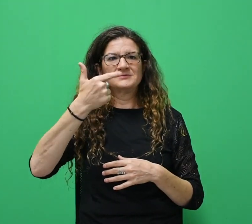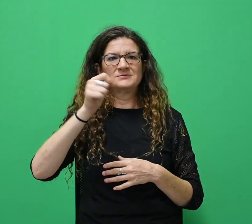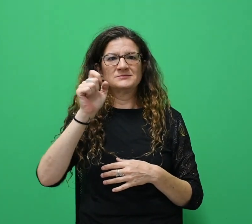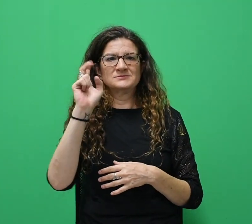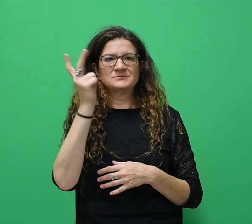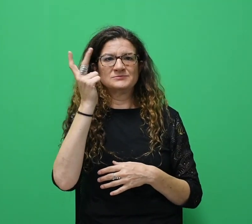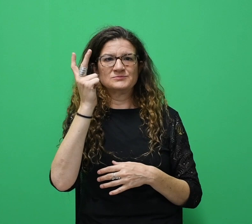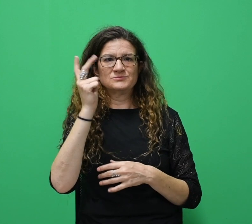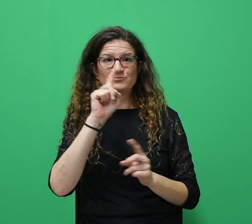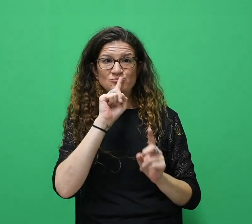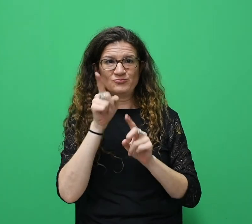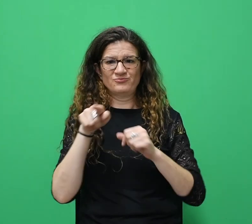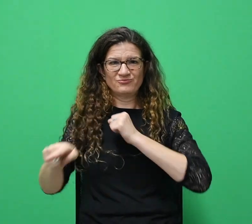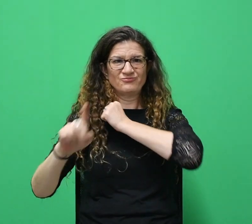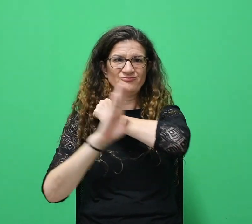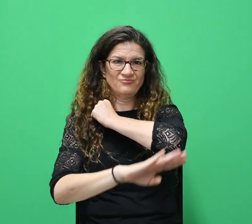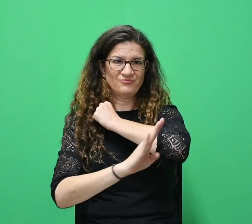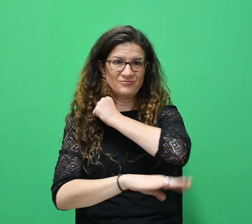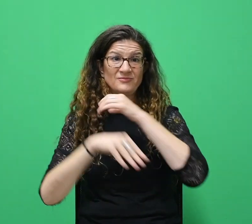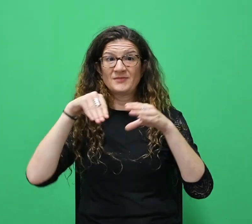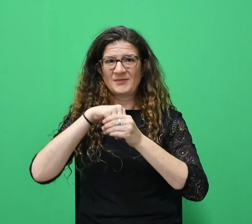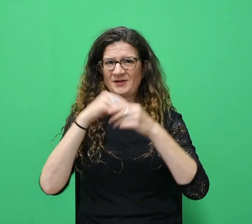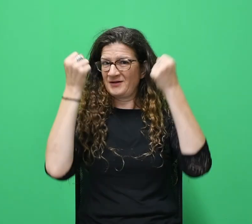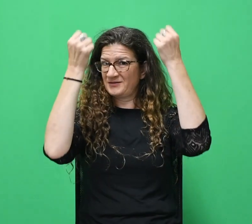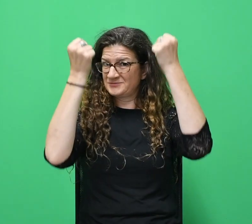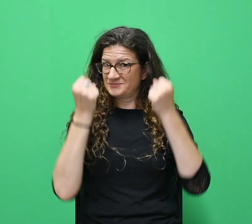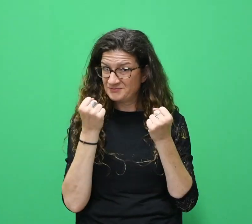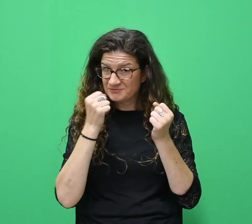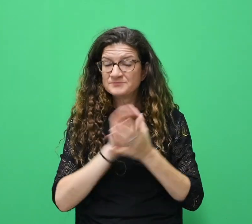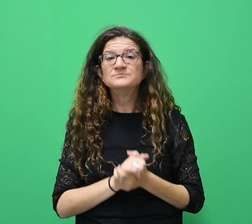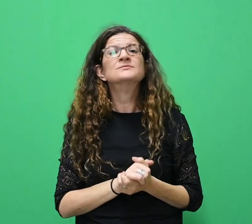that we will release Stage 2 report in ASL.